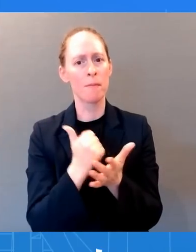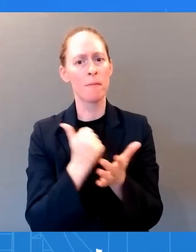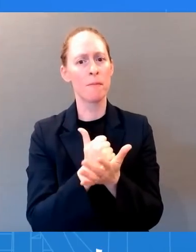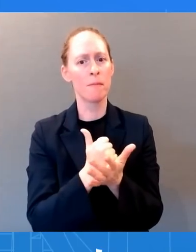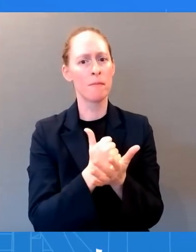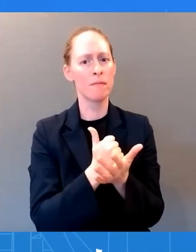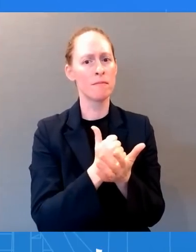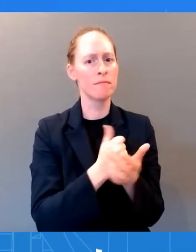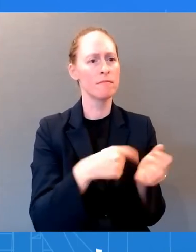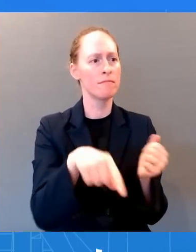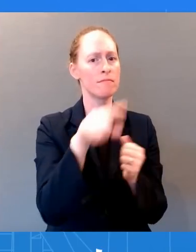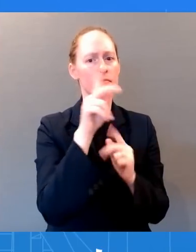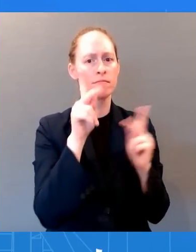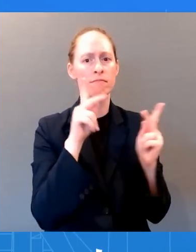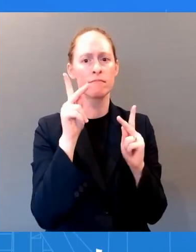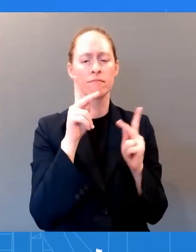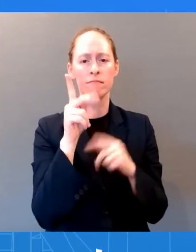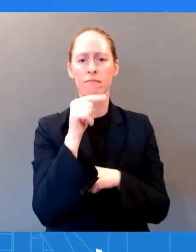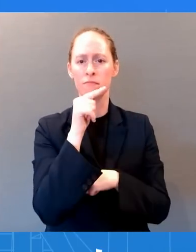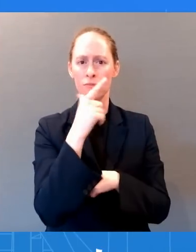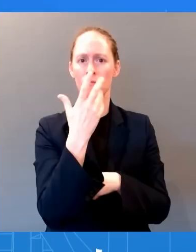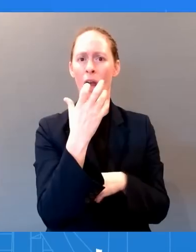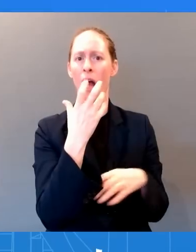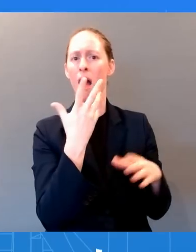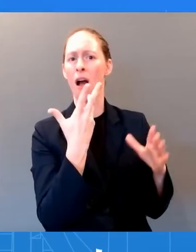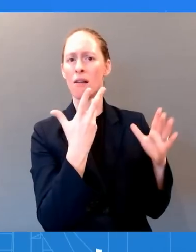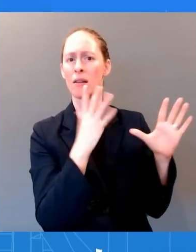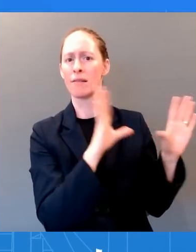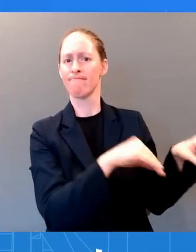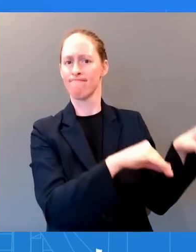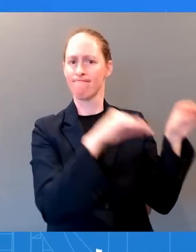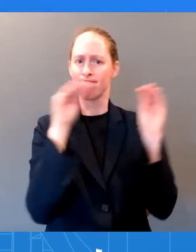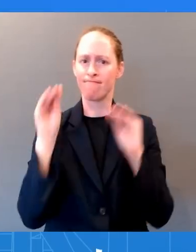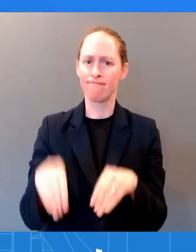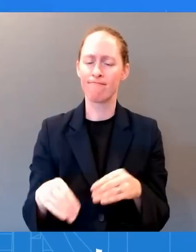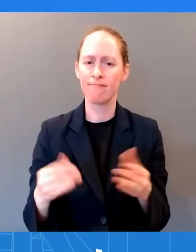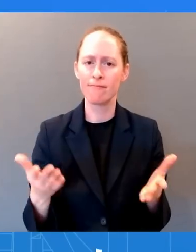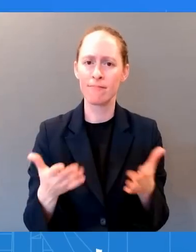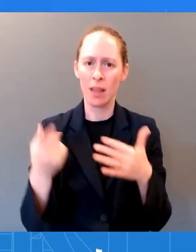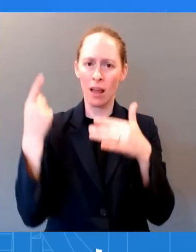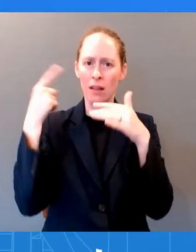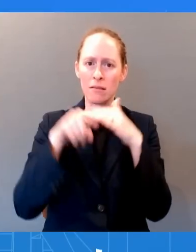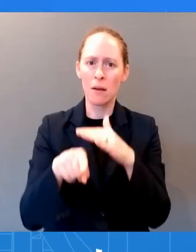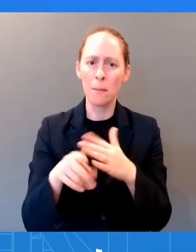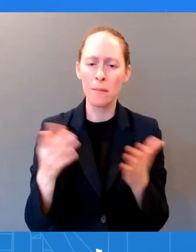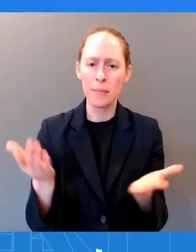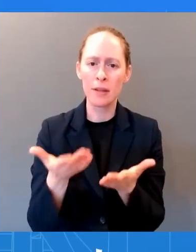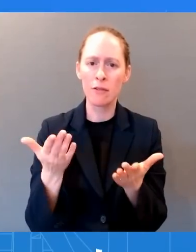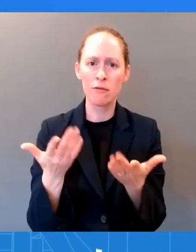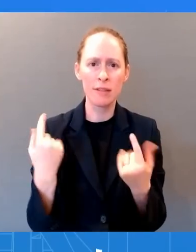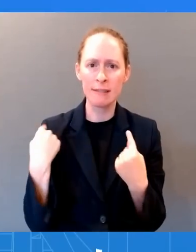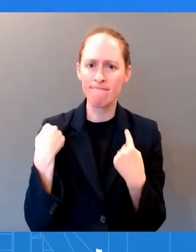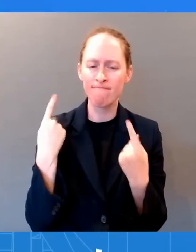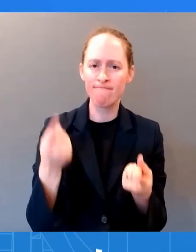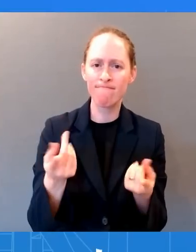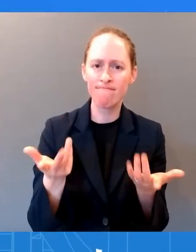that they know they'll be able to stay here long term? Ms. Jean-Pierre: So, look, we all know that legislation is always the best way to move forward